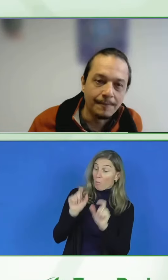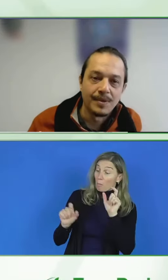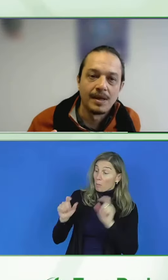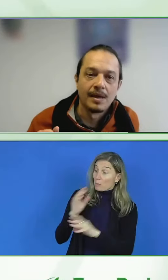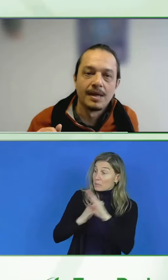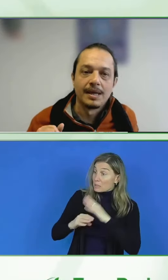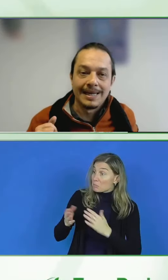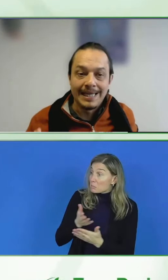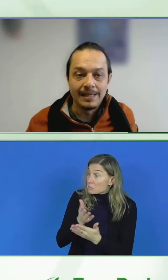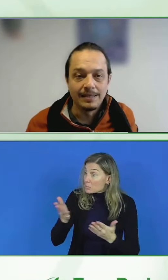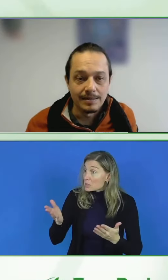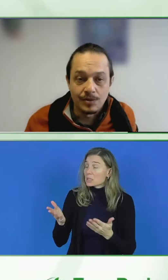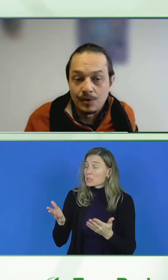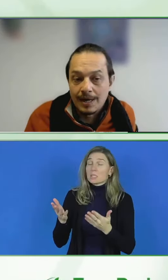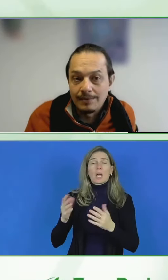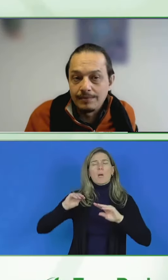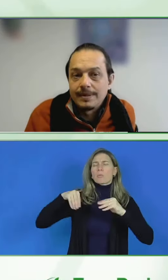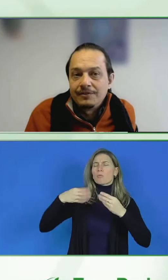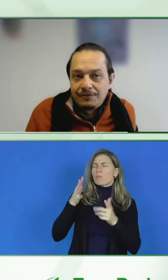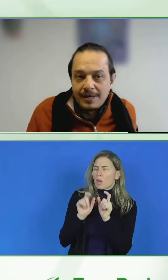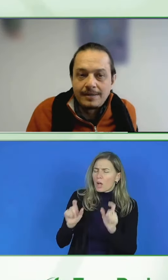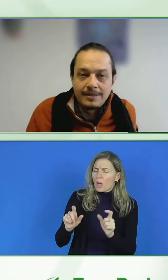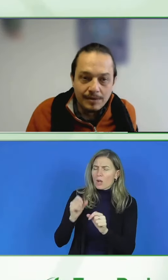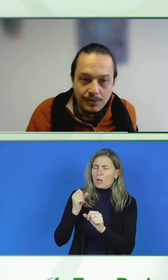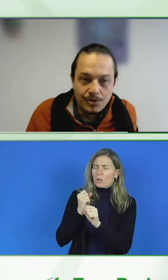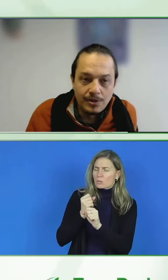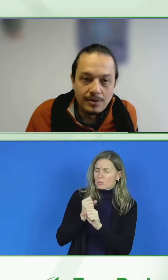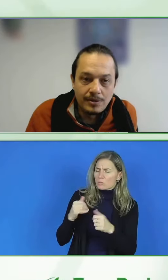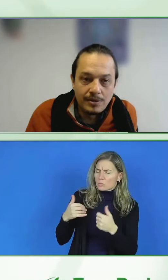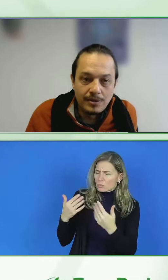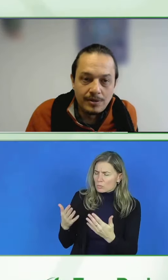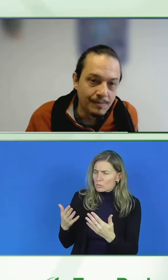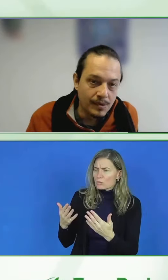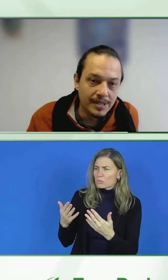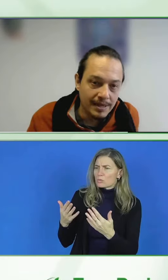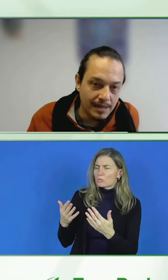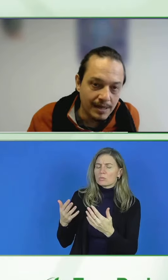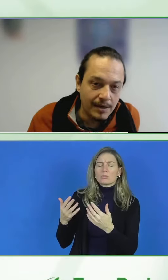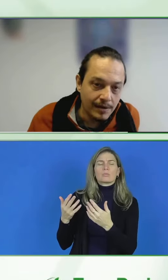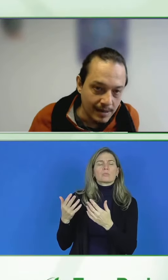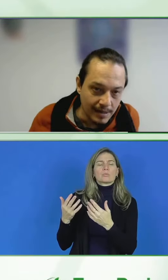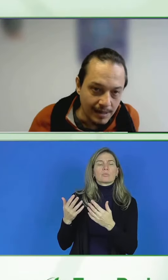cetera, needs to have a fair distribution of support and care in